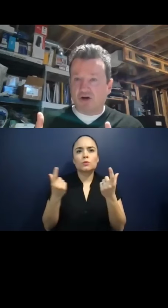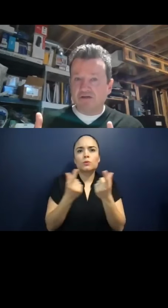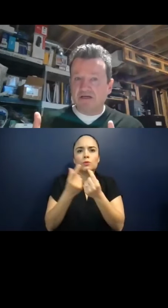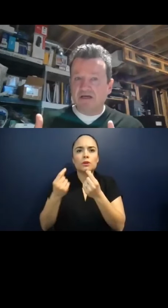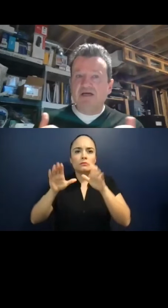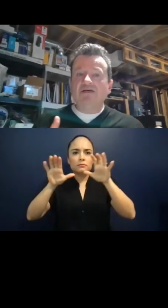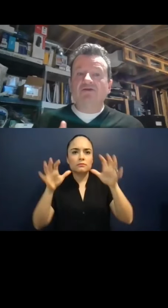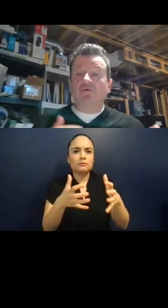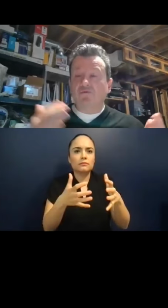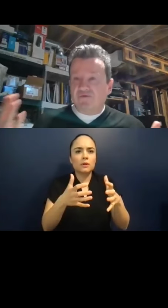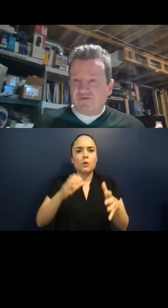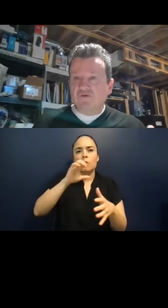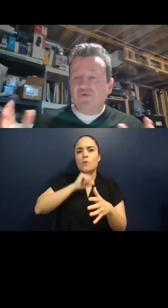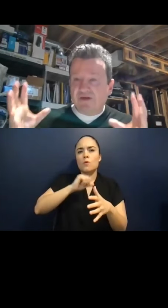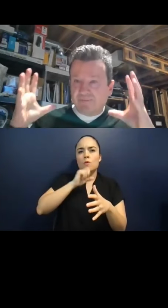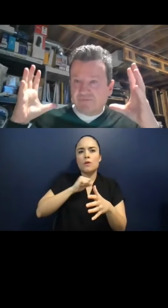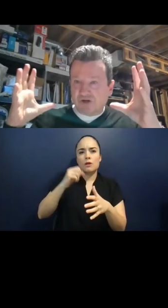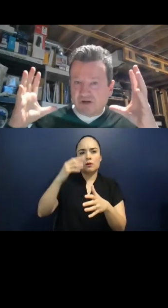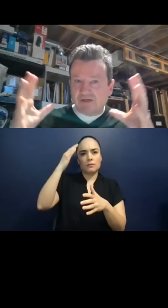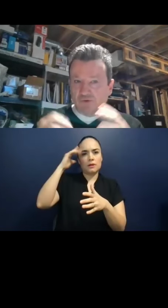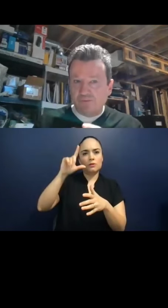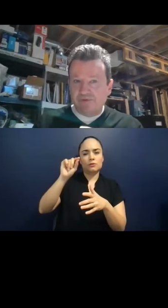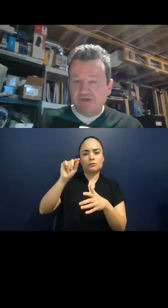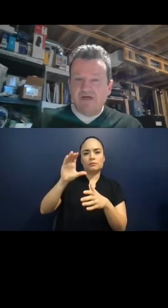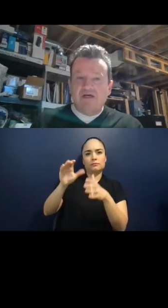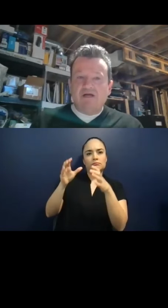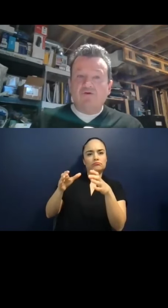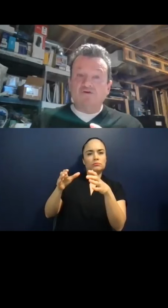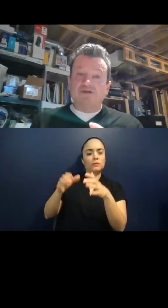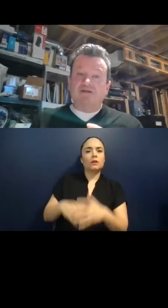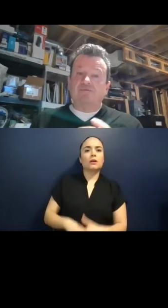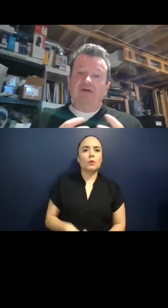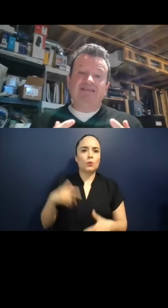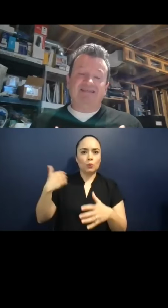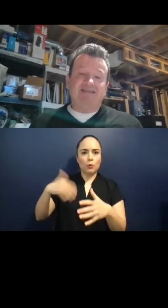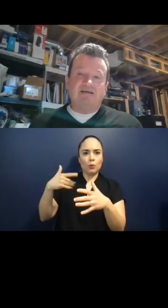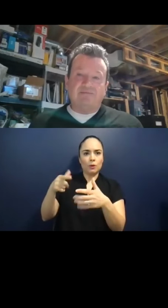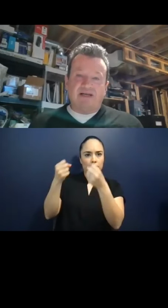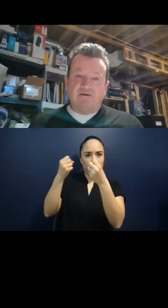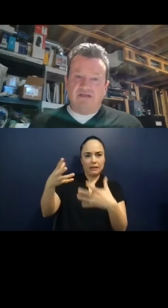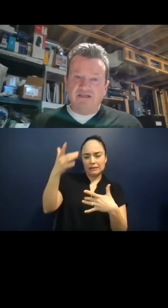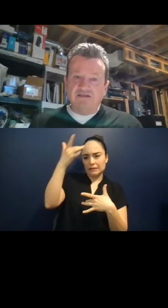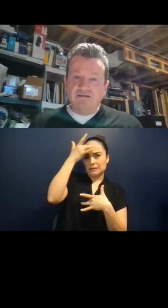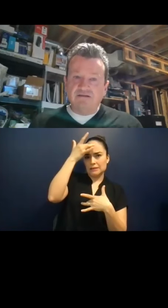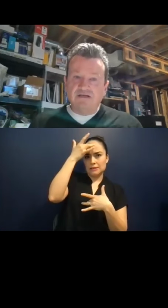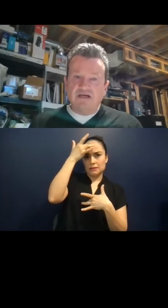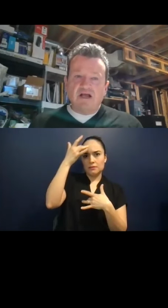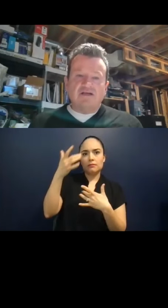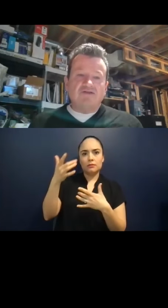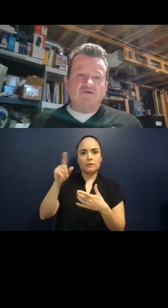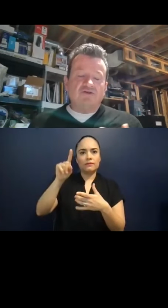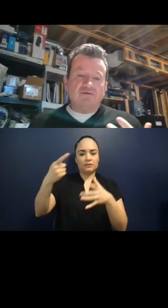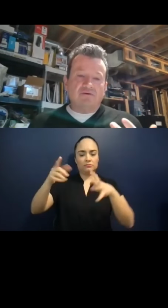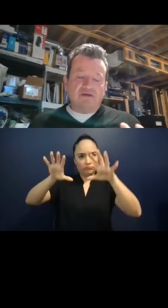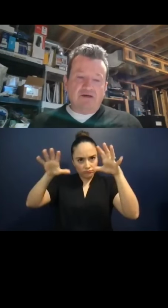choose the vaccine groups . »> They looked at biological factors like advanced age like our senior population. We